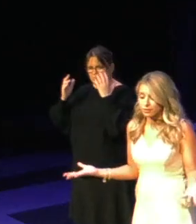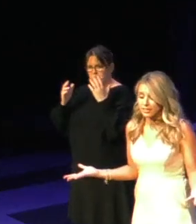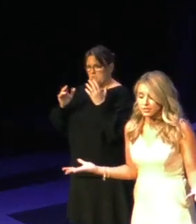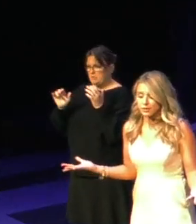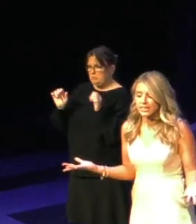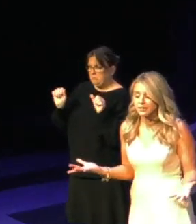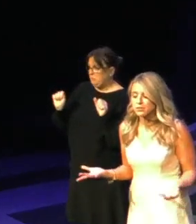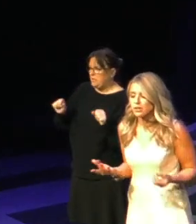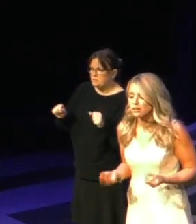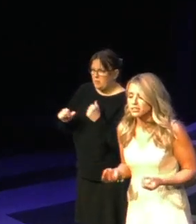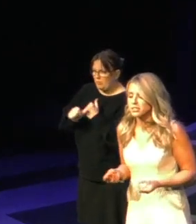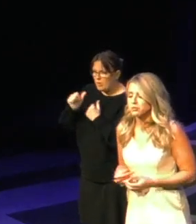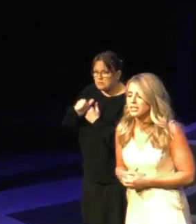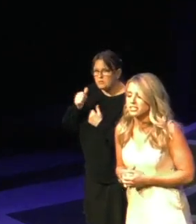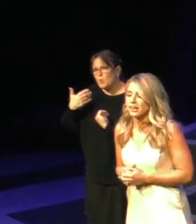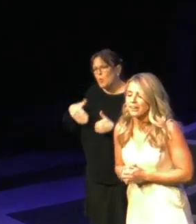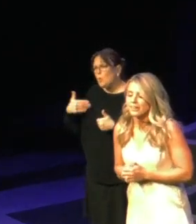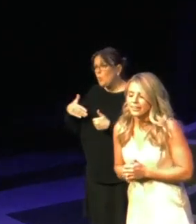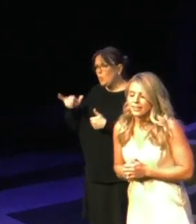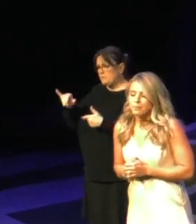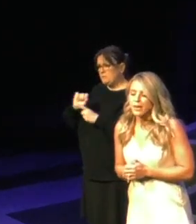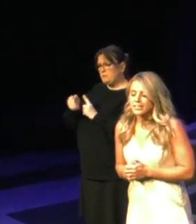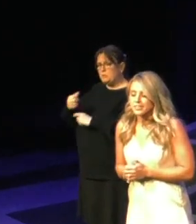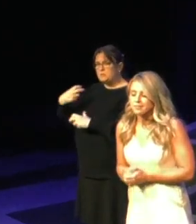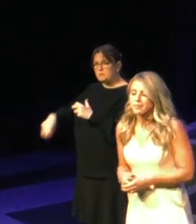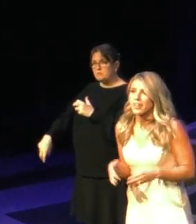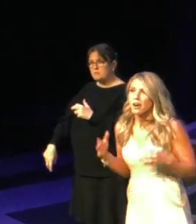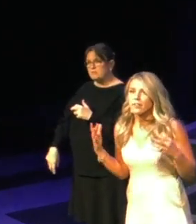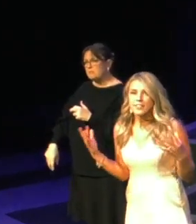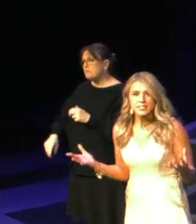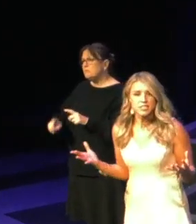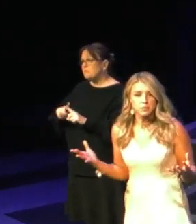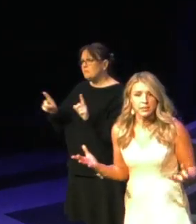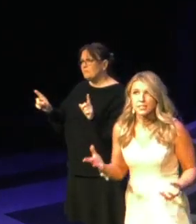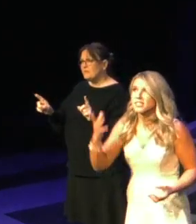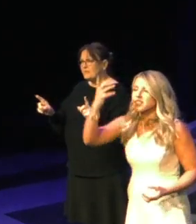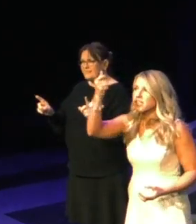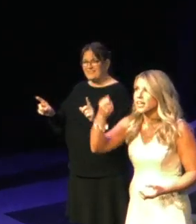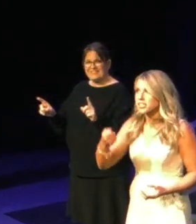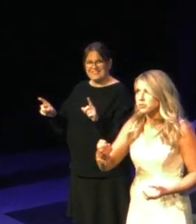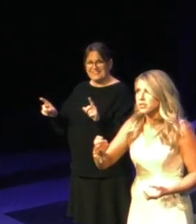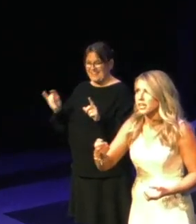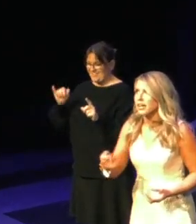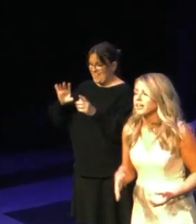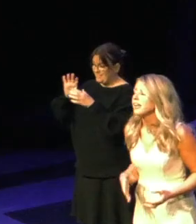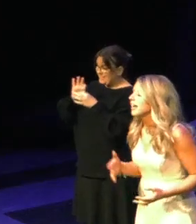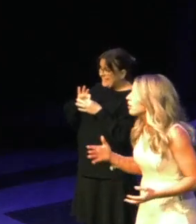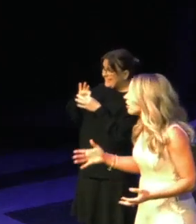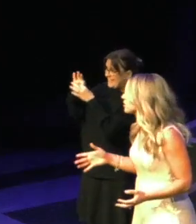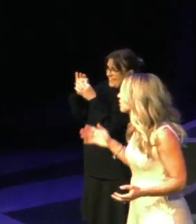yeah threats right it was a hard situation, but this experience this connection with God and